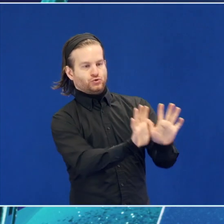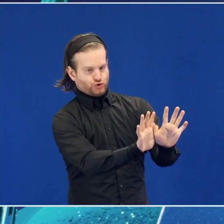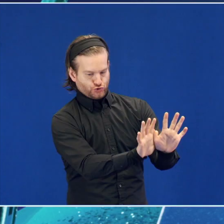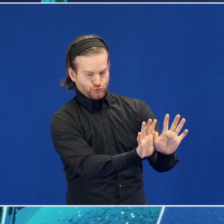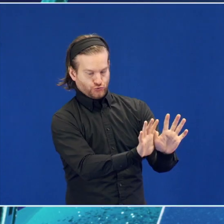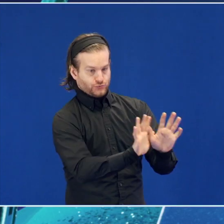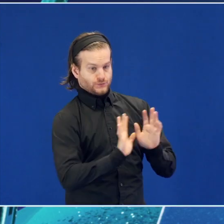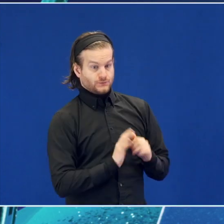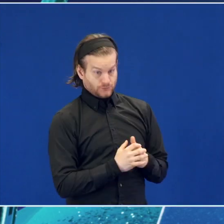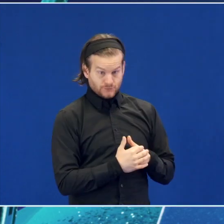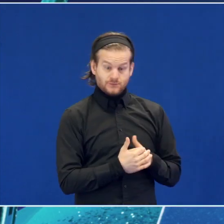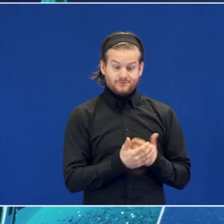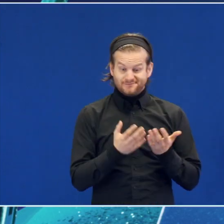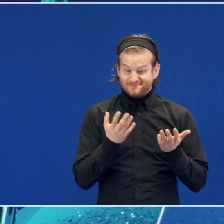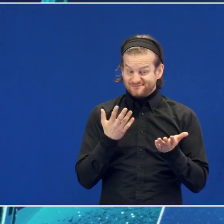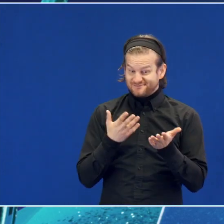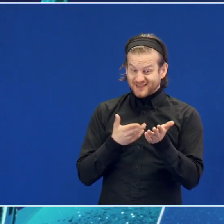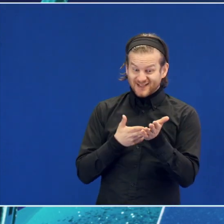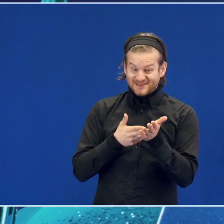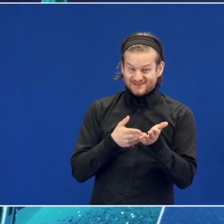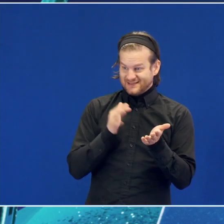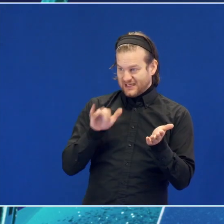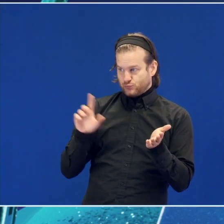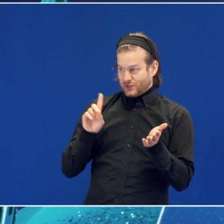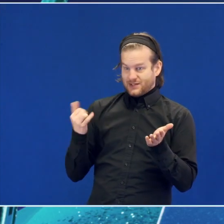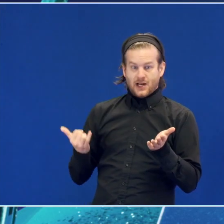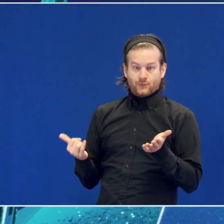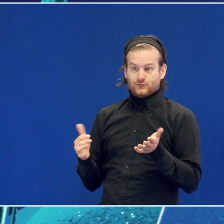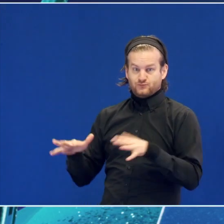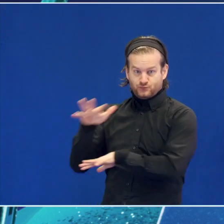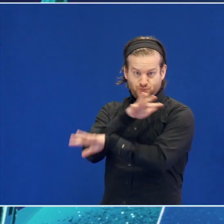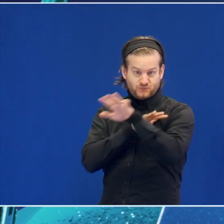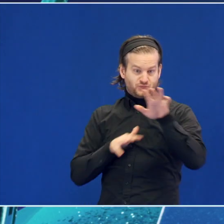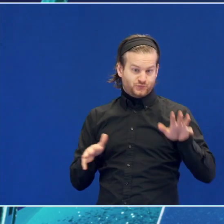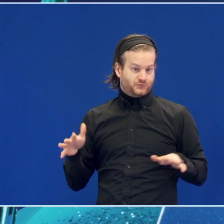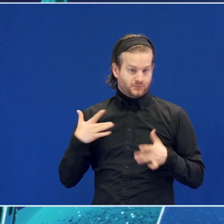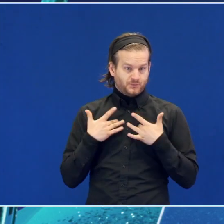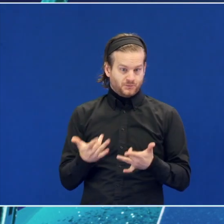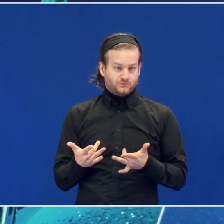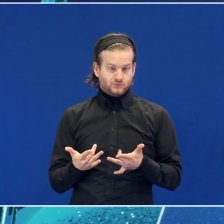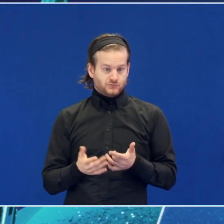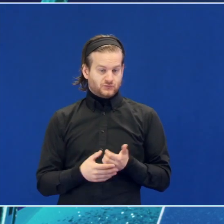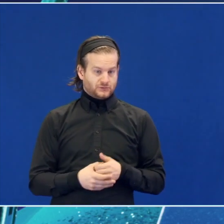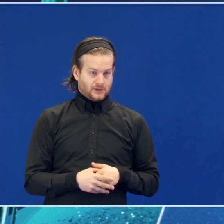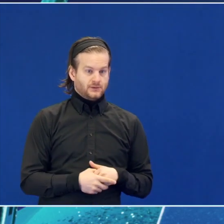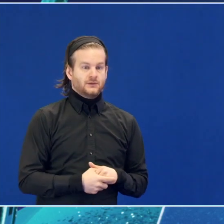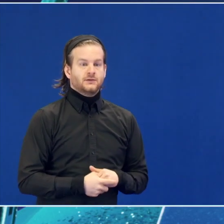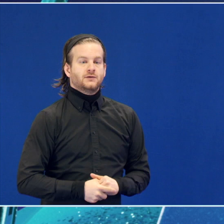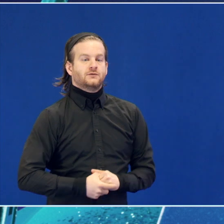That's just where we are. So there are many ways that you can get around that